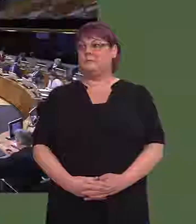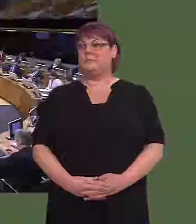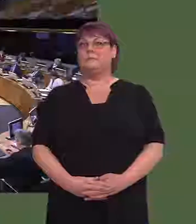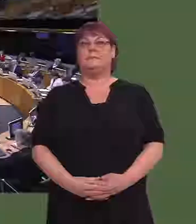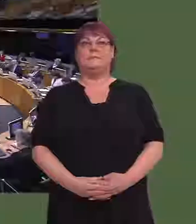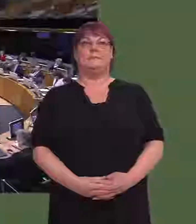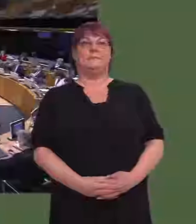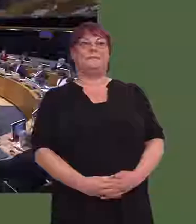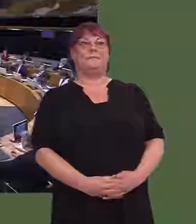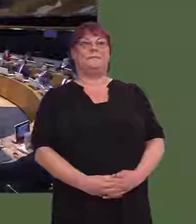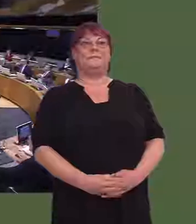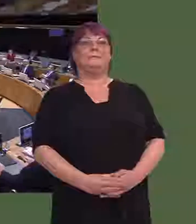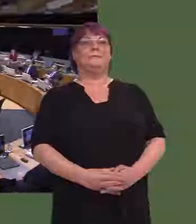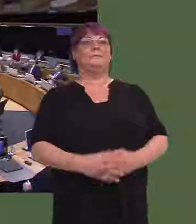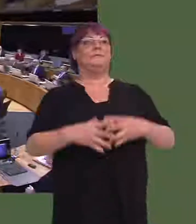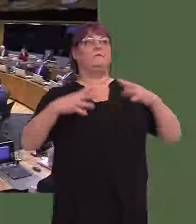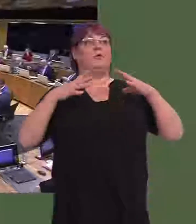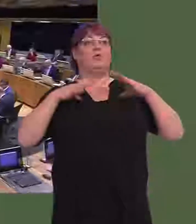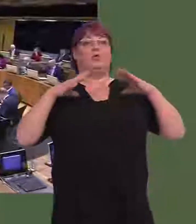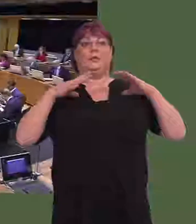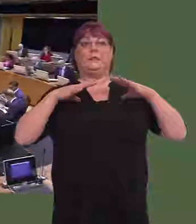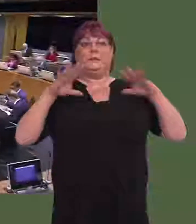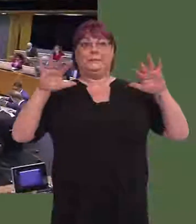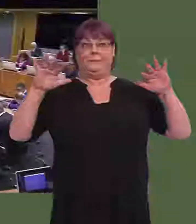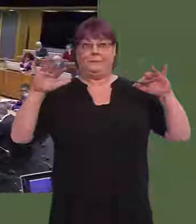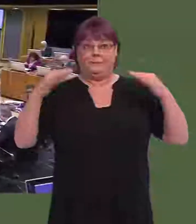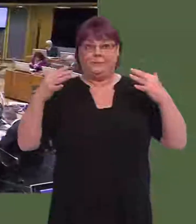FMQ_English Y Llywydd / The Llywydd: Questions now